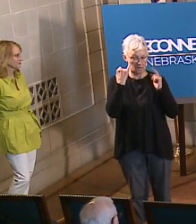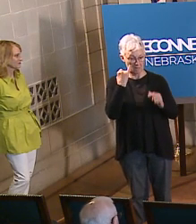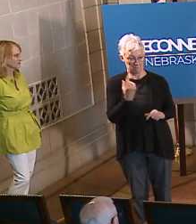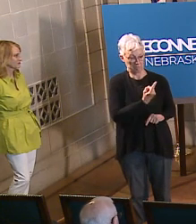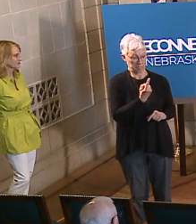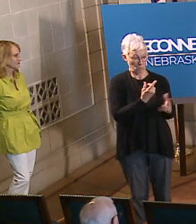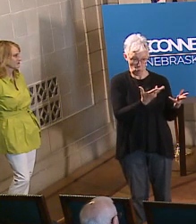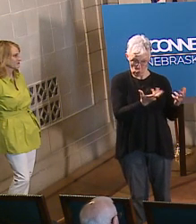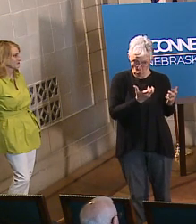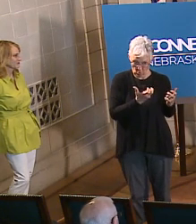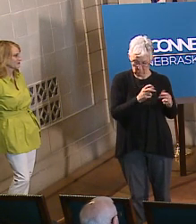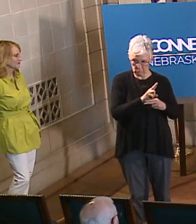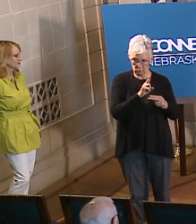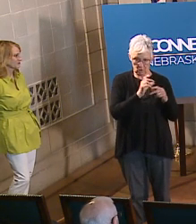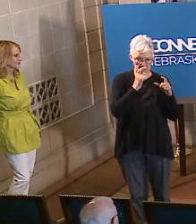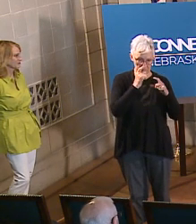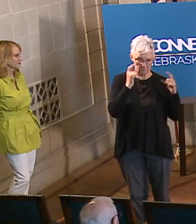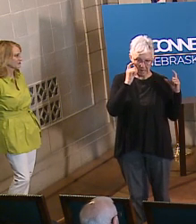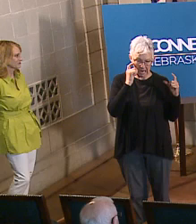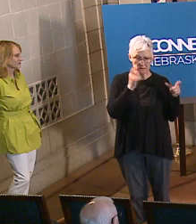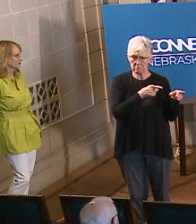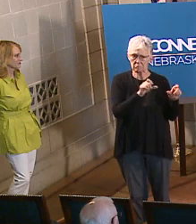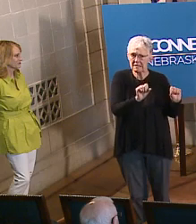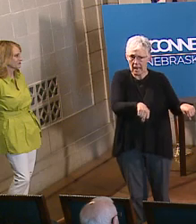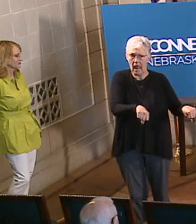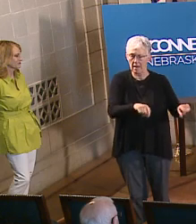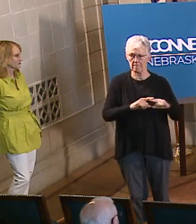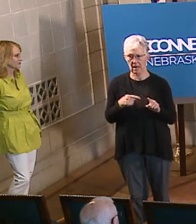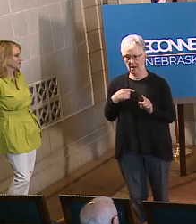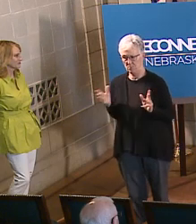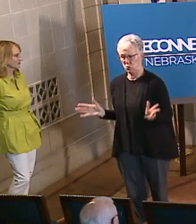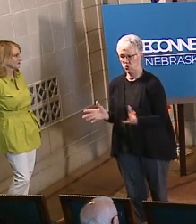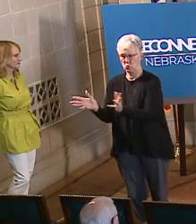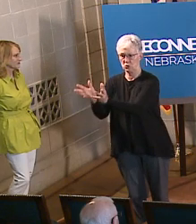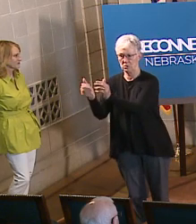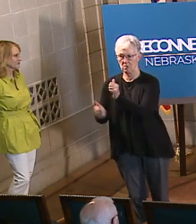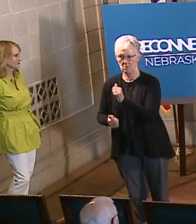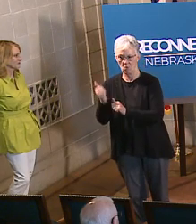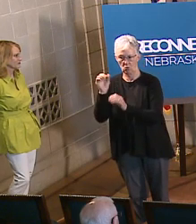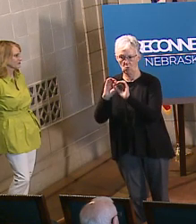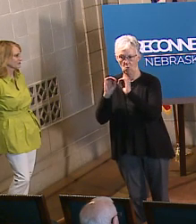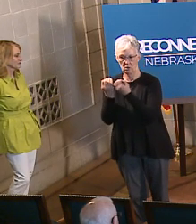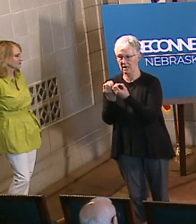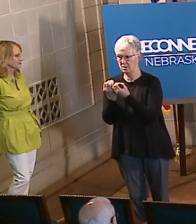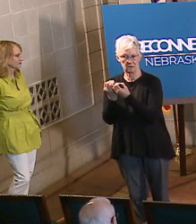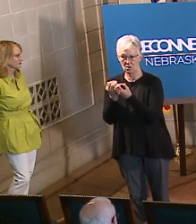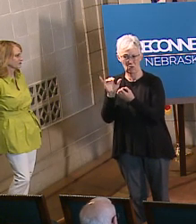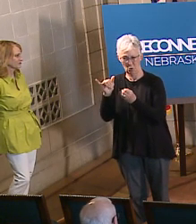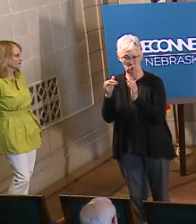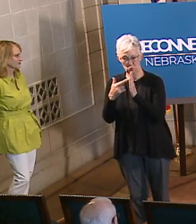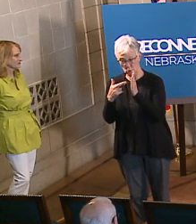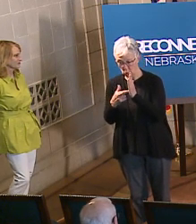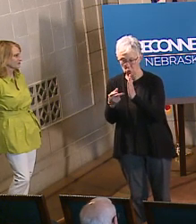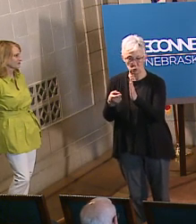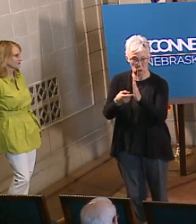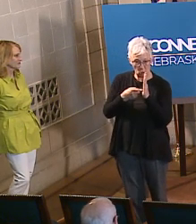WE ARE NOT GOING TO REQUIRE MASKS ANYWHERE, AND CERTAINLY IF SOMEBODY WANTS TO WEAR A MASK,